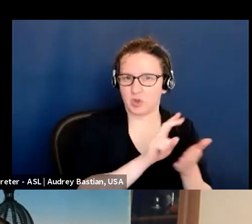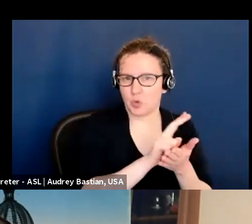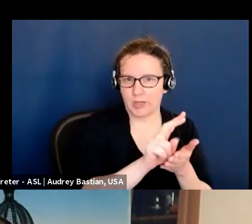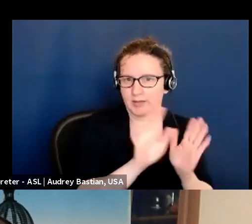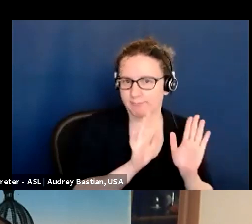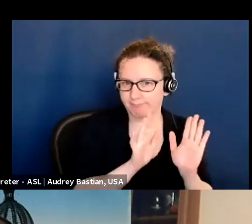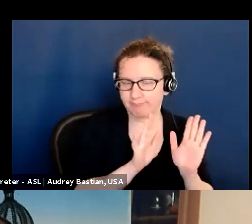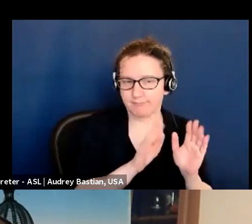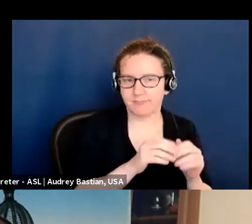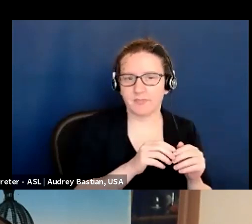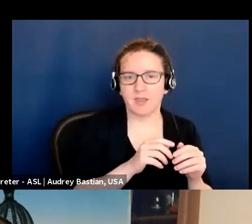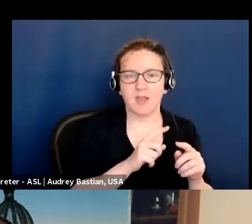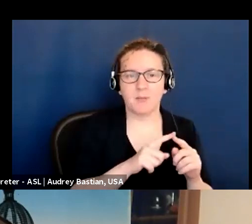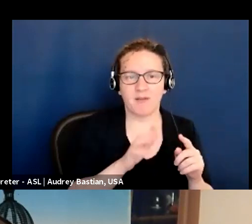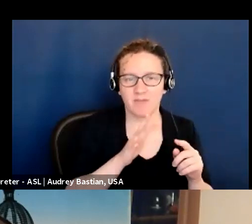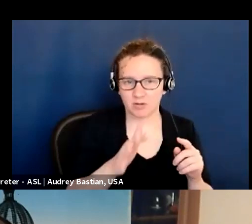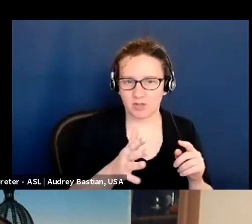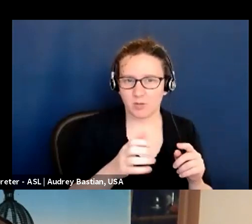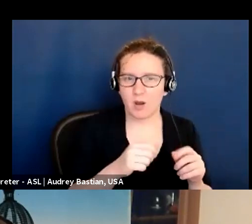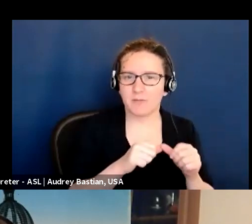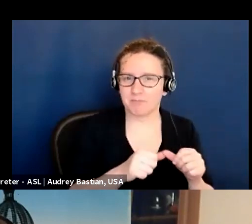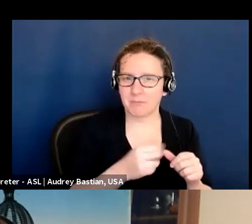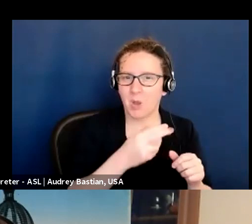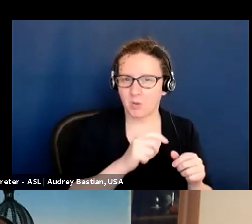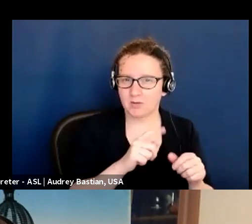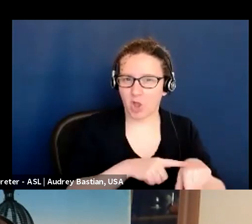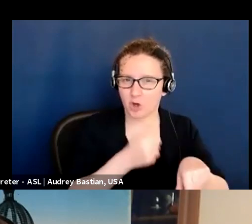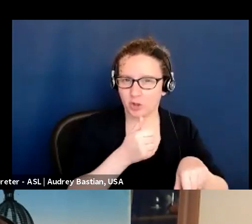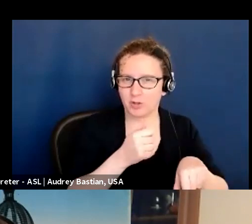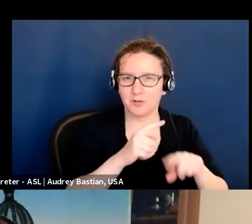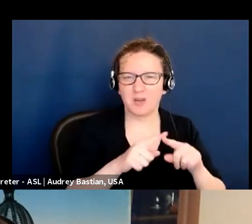but eventually they wanted to host longer. But then because of issues with that , I had to have